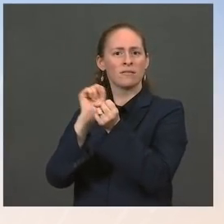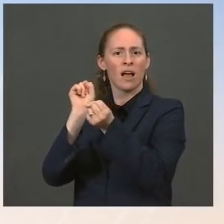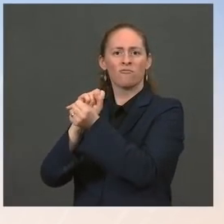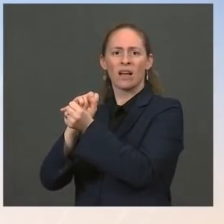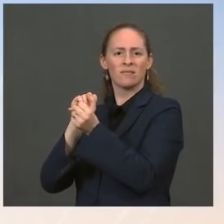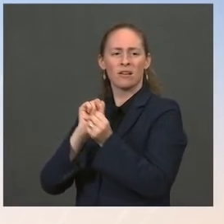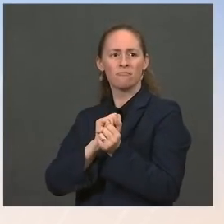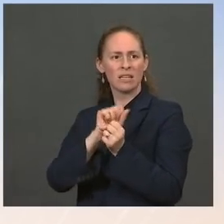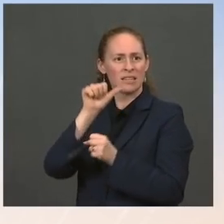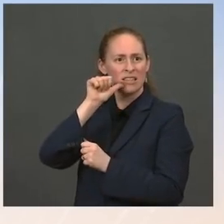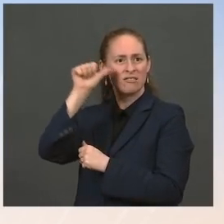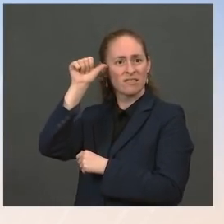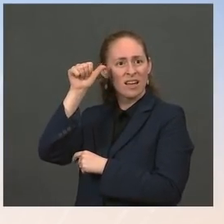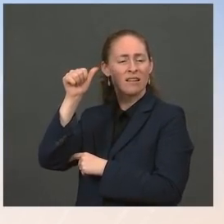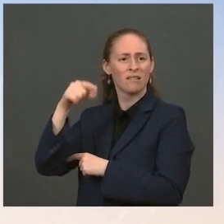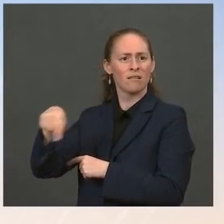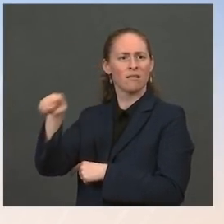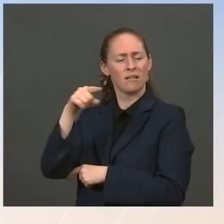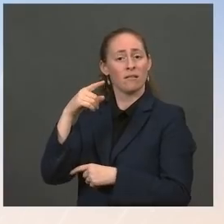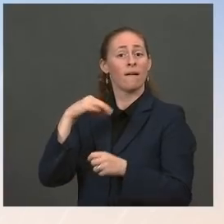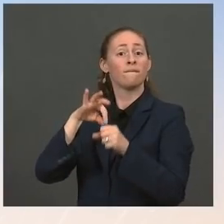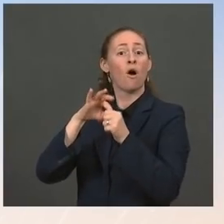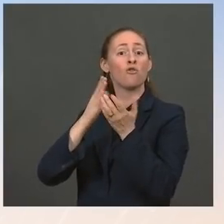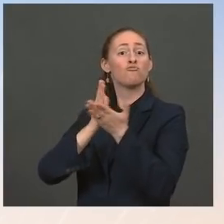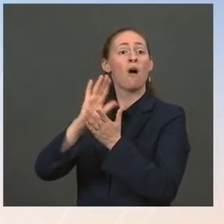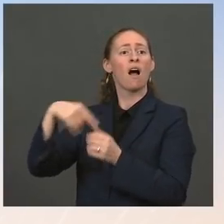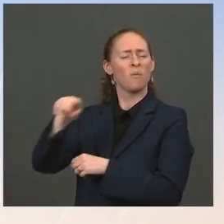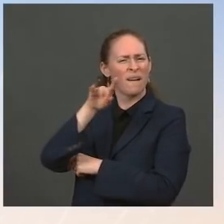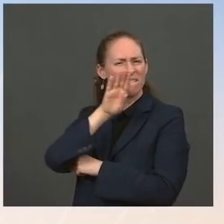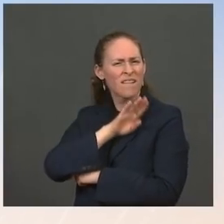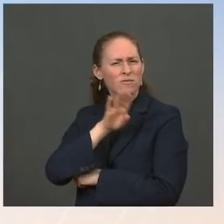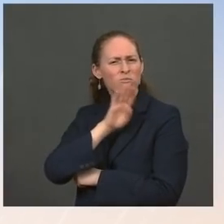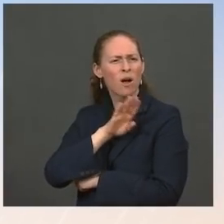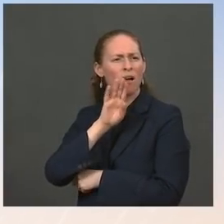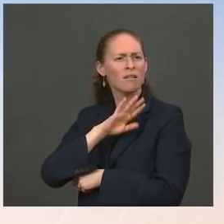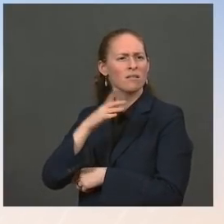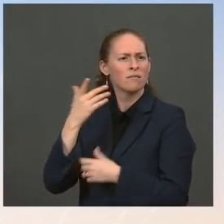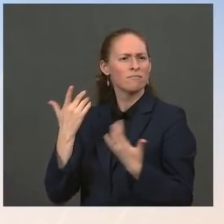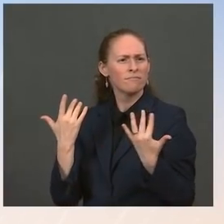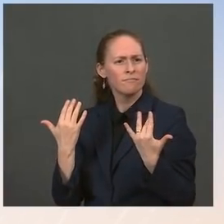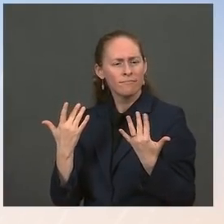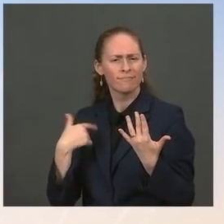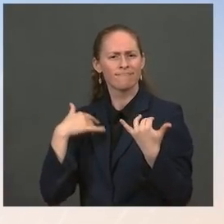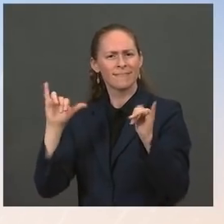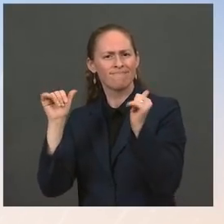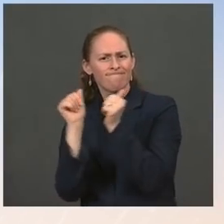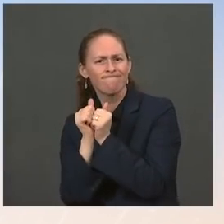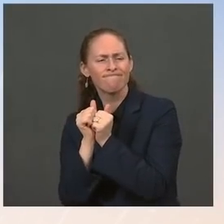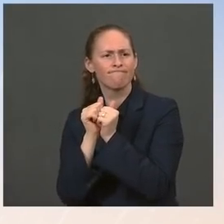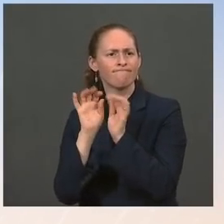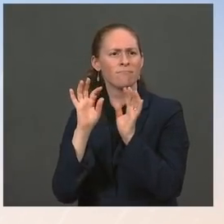So, other than, "We're frustrated; we stand with you," what do you have to say to activists